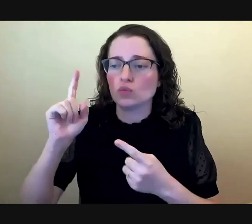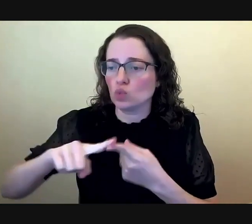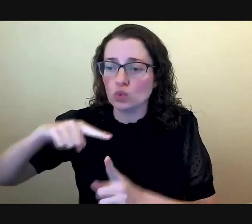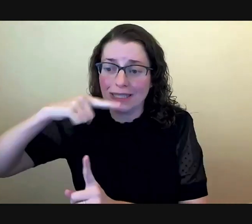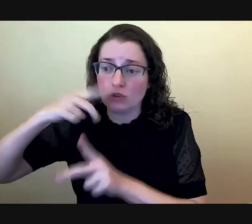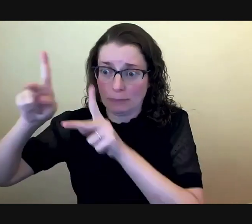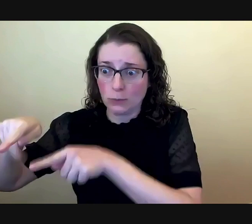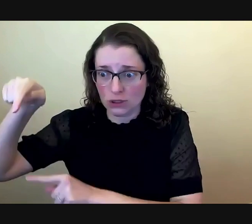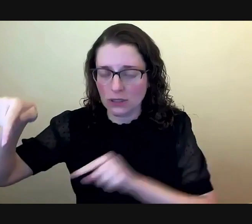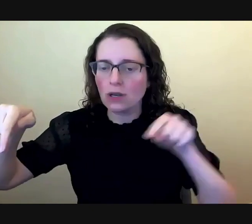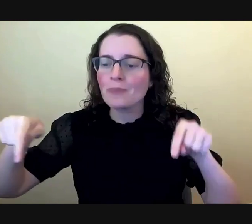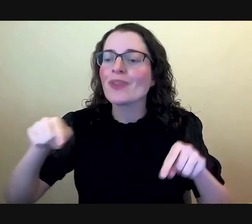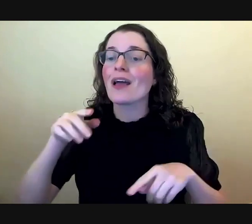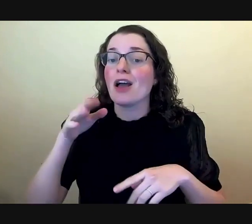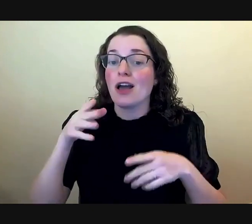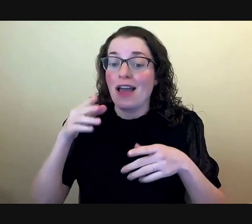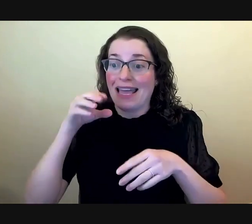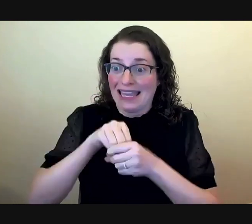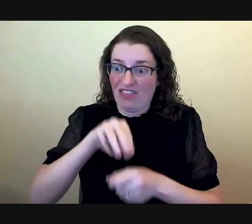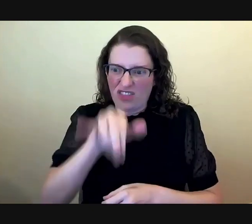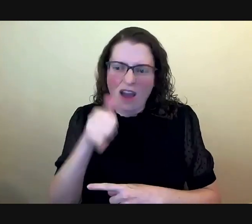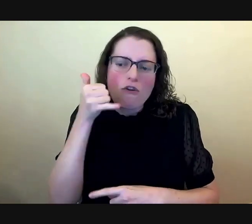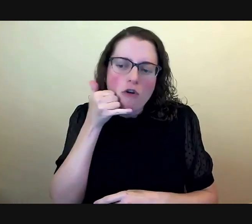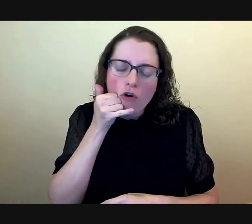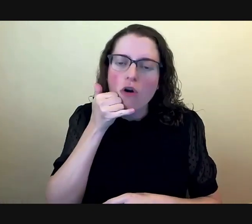a call via their cell phone to a hearing party.